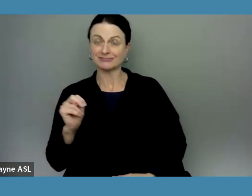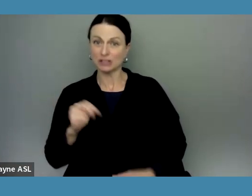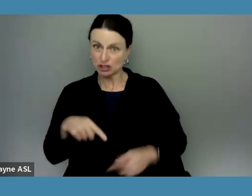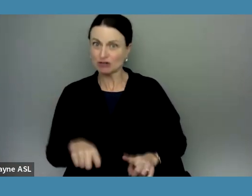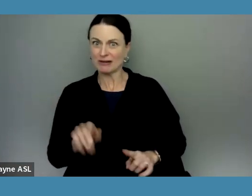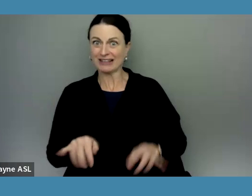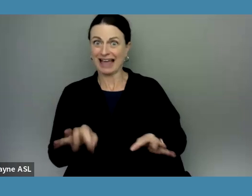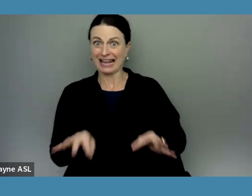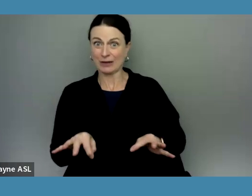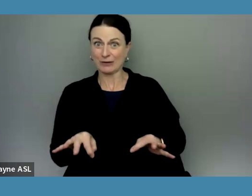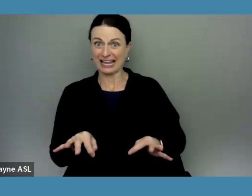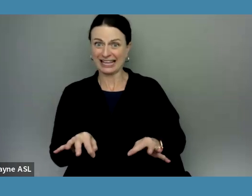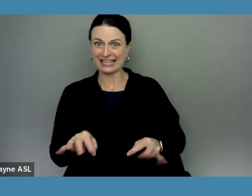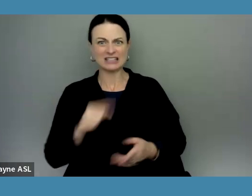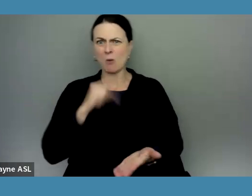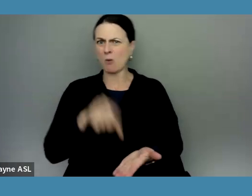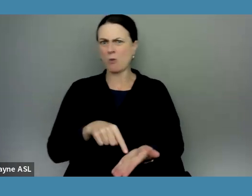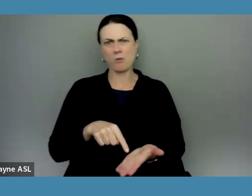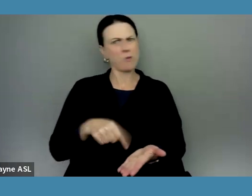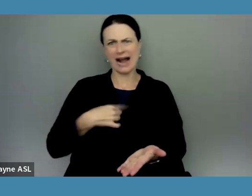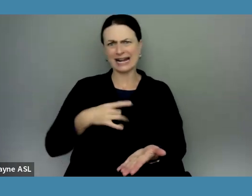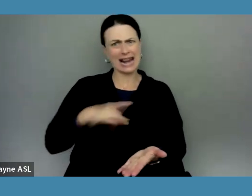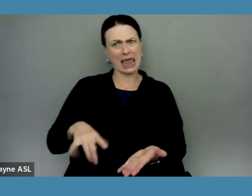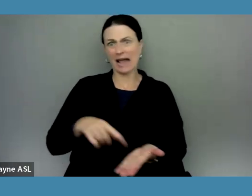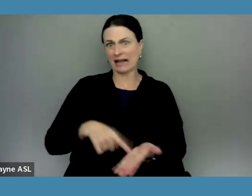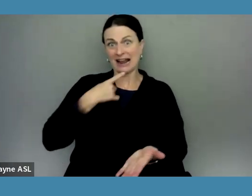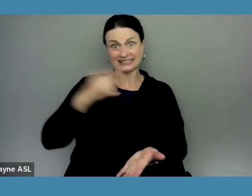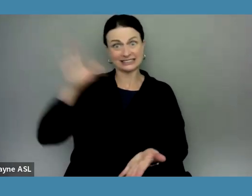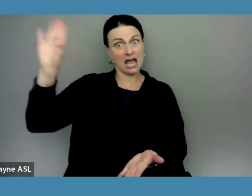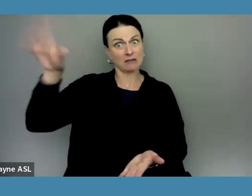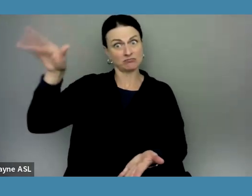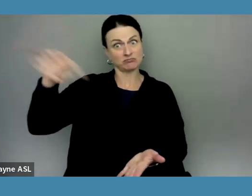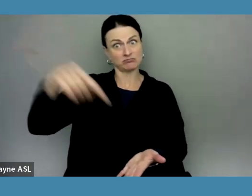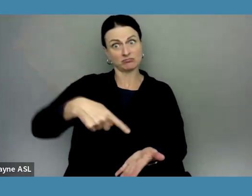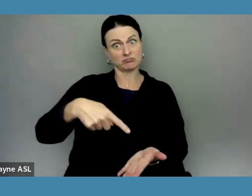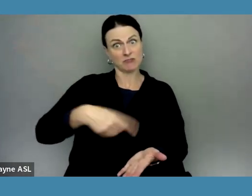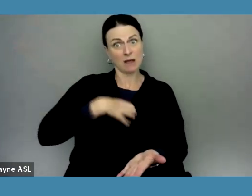to bring issues back on appeal.